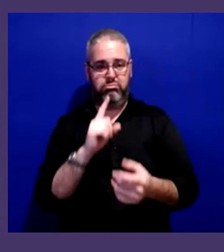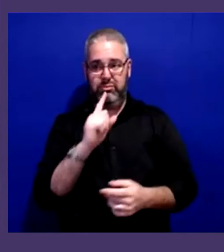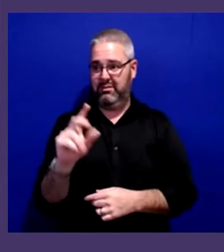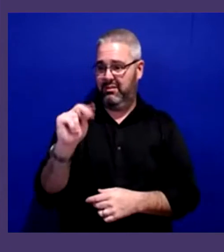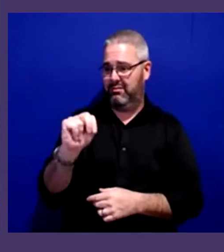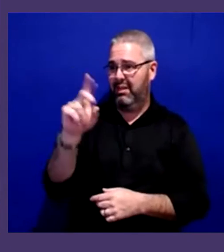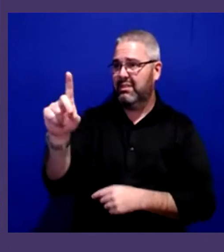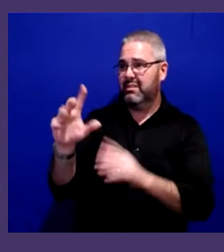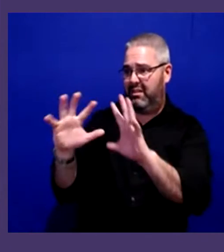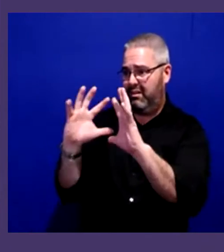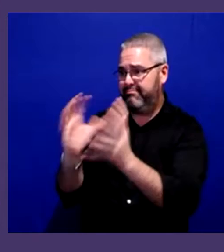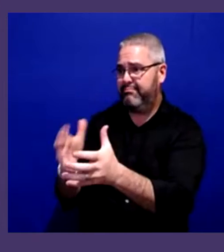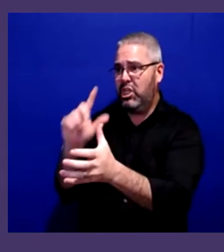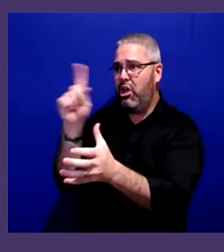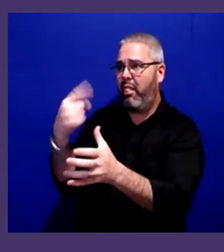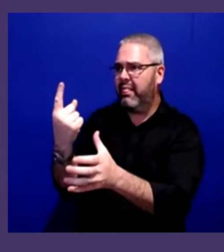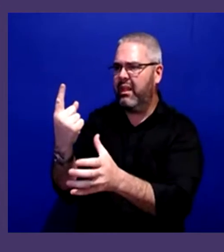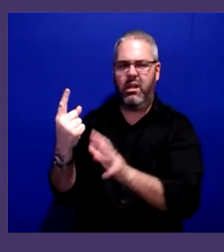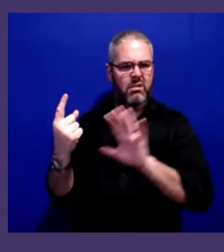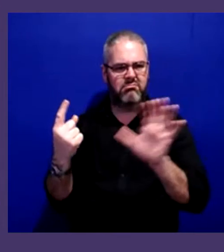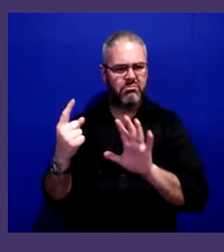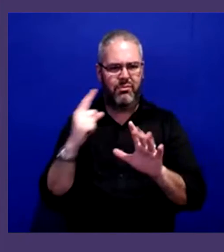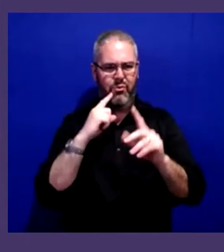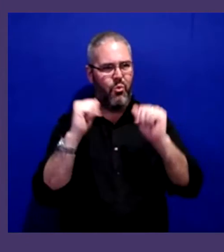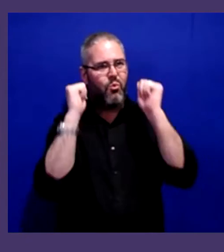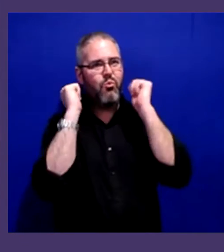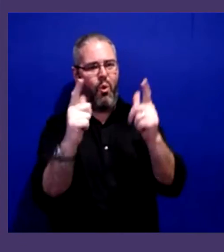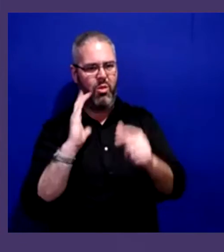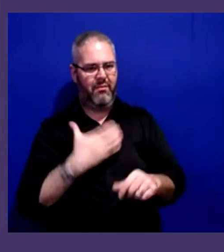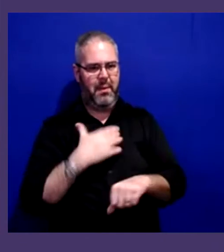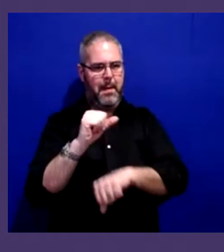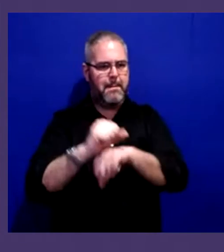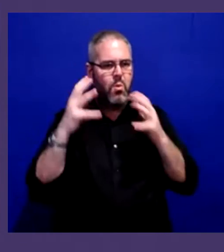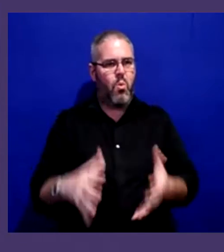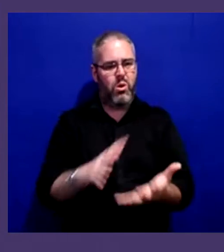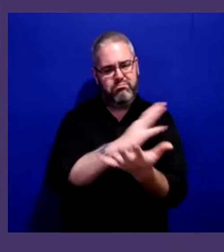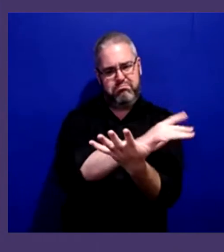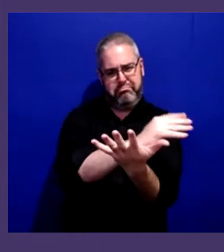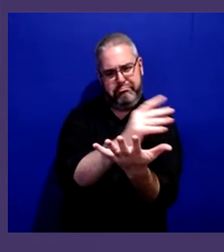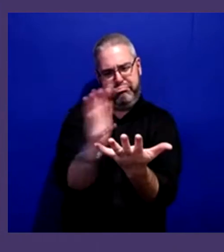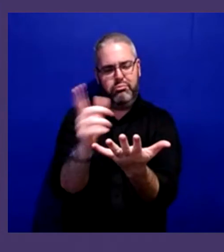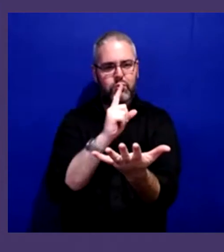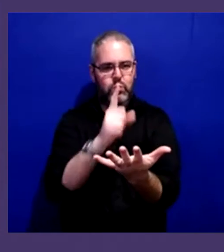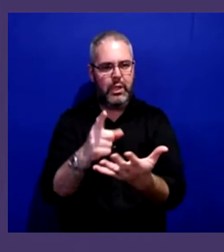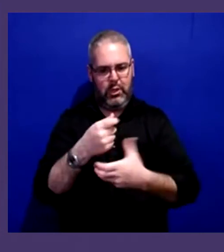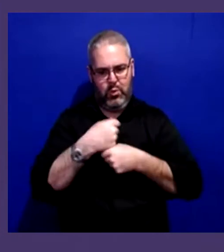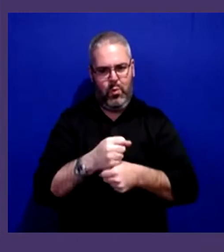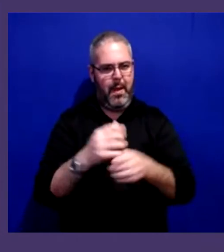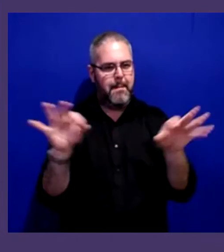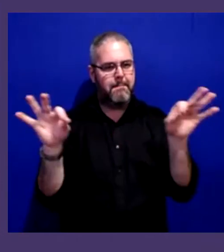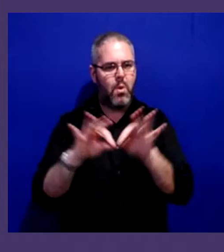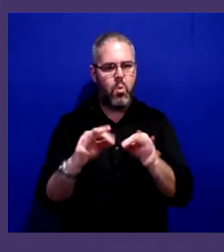but for all of our employee base. Really creating more inclusive and transformative leaders